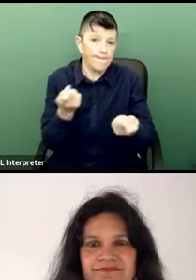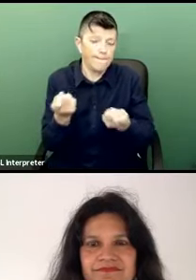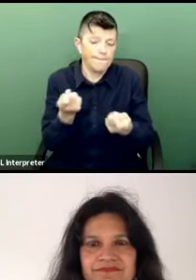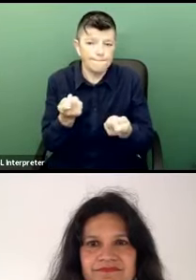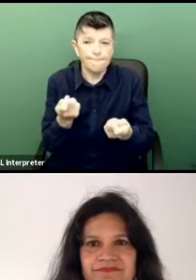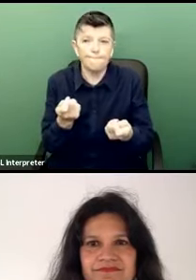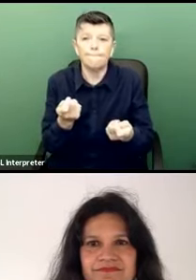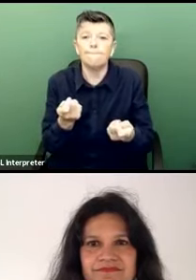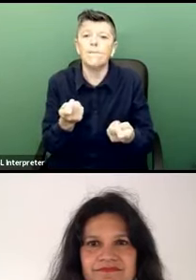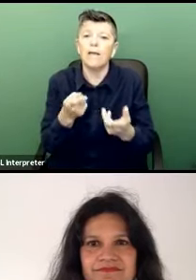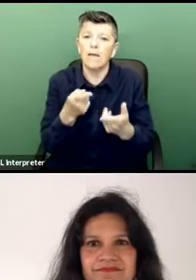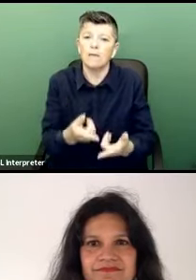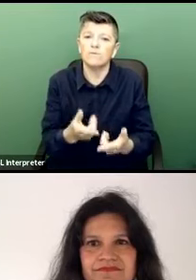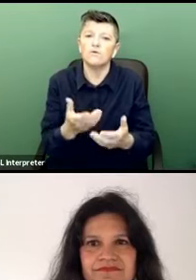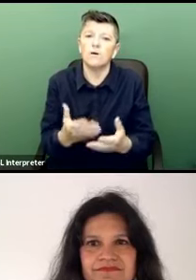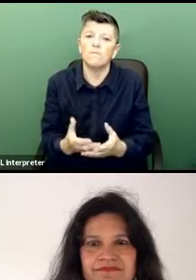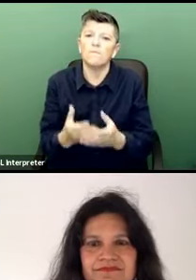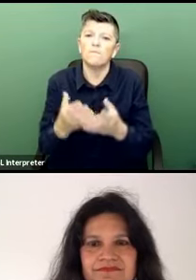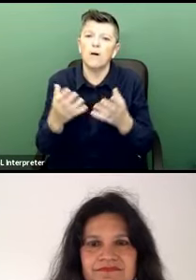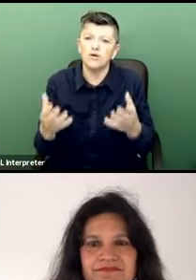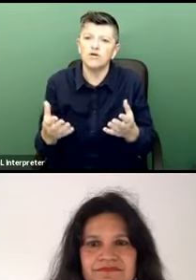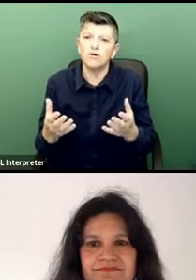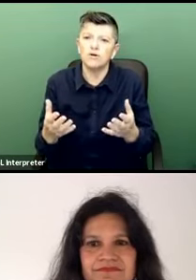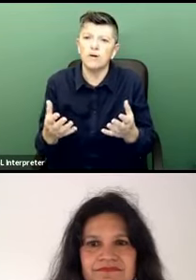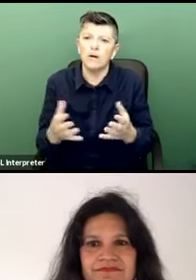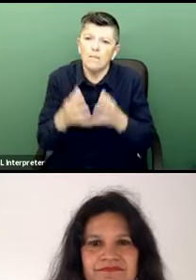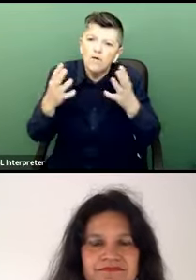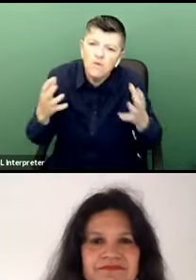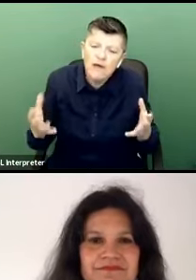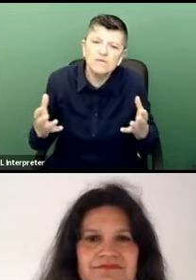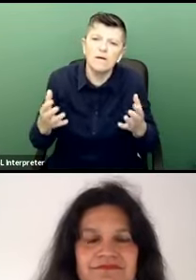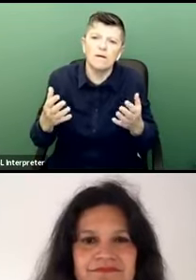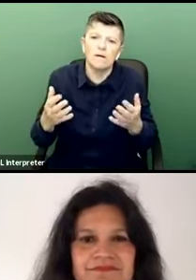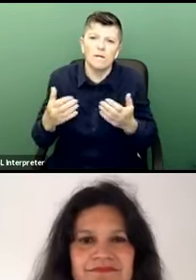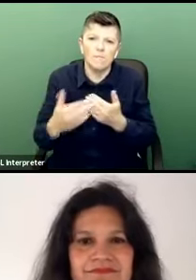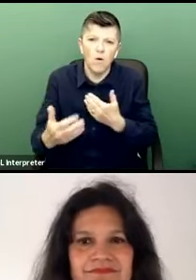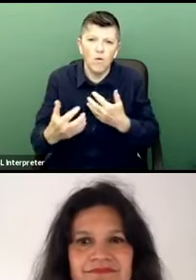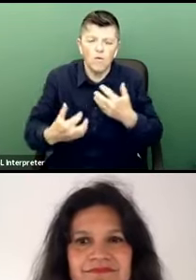British used to call it - I'm trying to think of the Indian name,